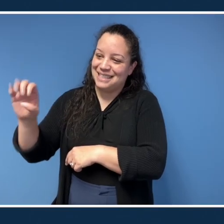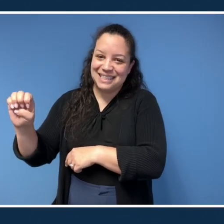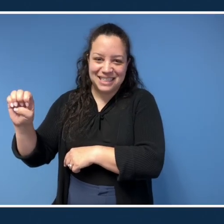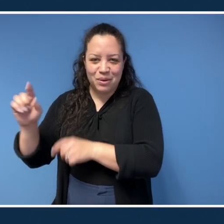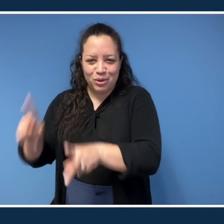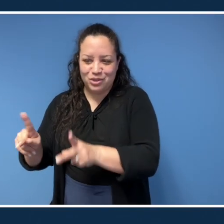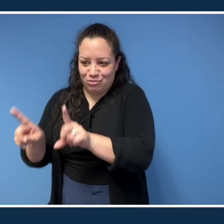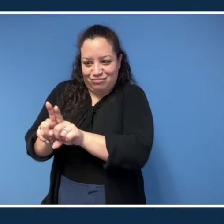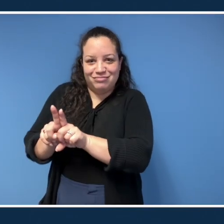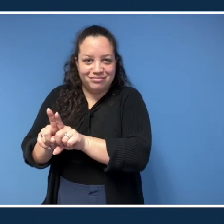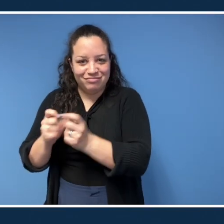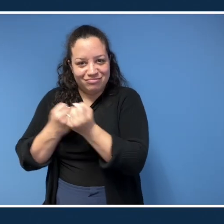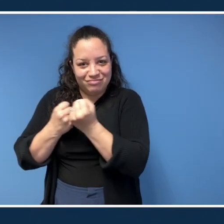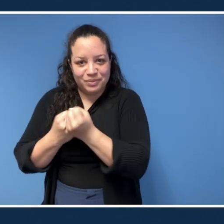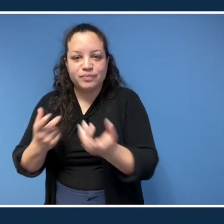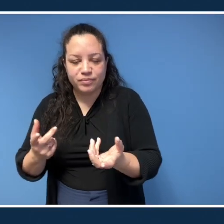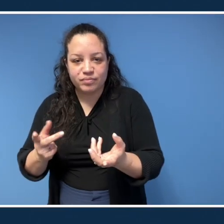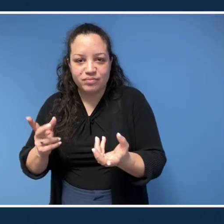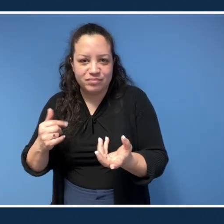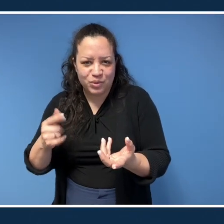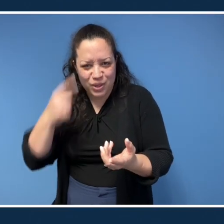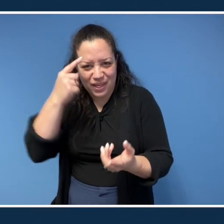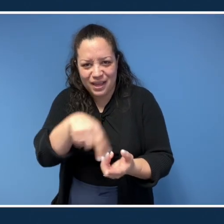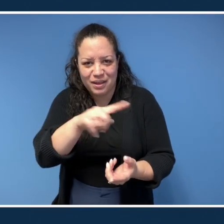Yeah, it's a great question. And I saw that and I and so I kind of